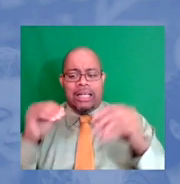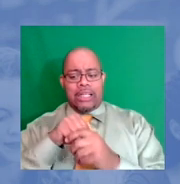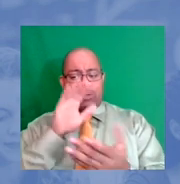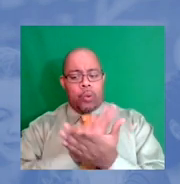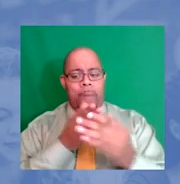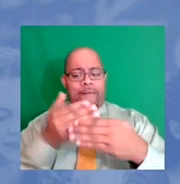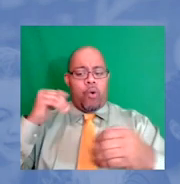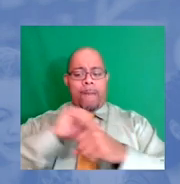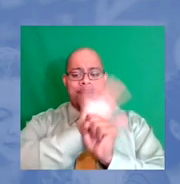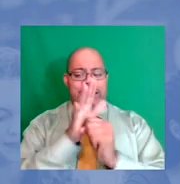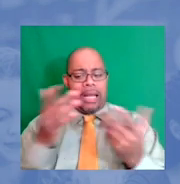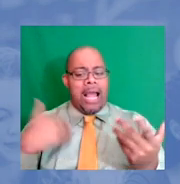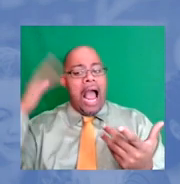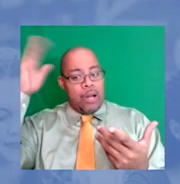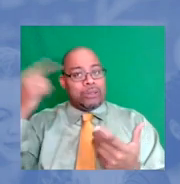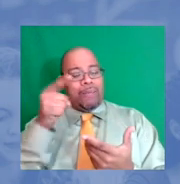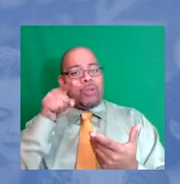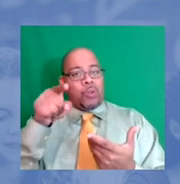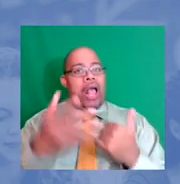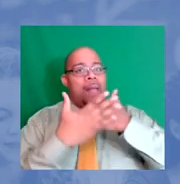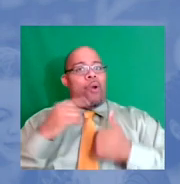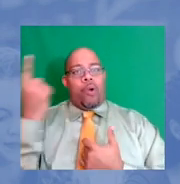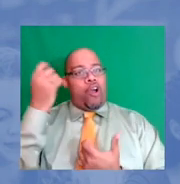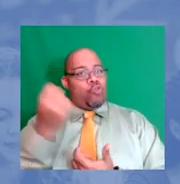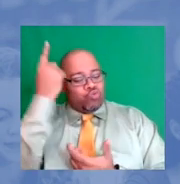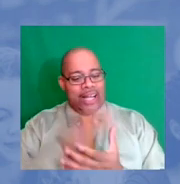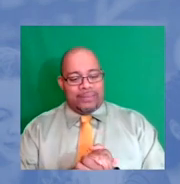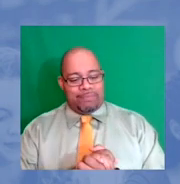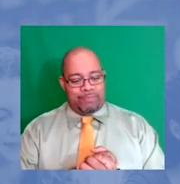IT'S SOMETHING YOU HELP US ALWAYS UNDERSTAND. >> THANK YOU FOR THE QUESTION.